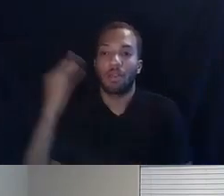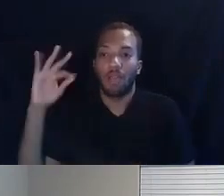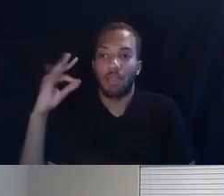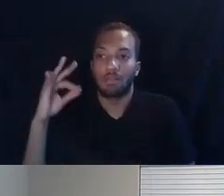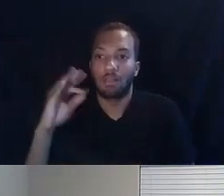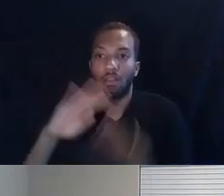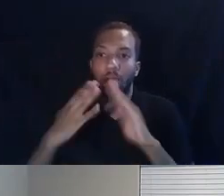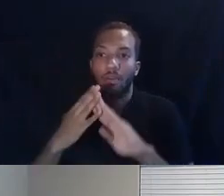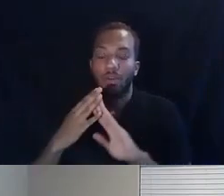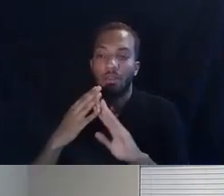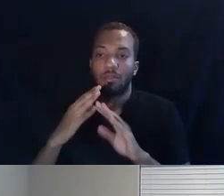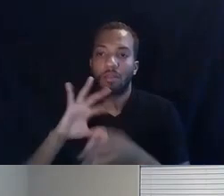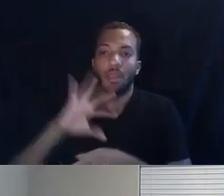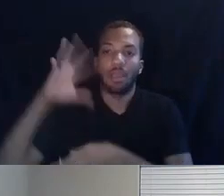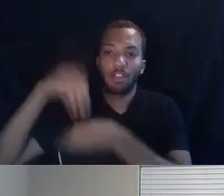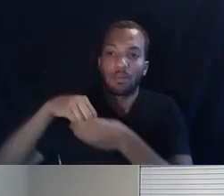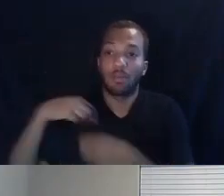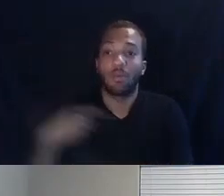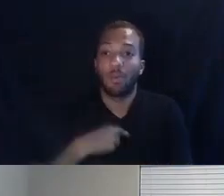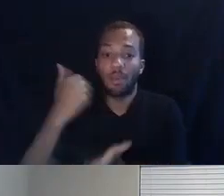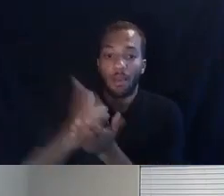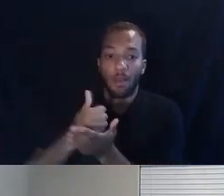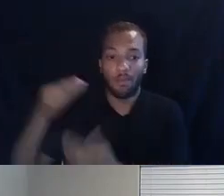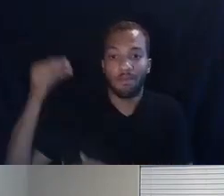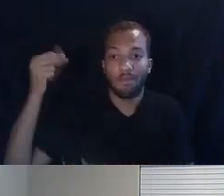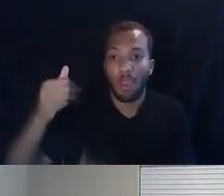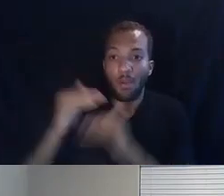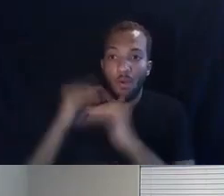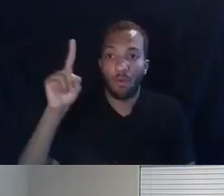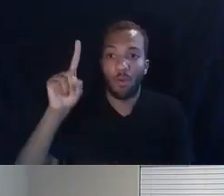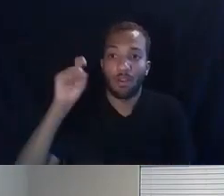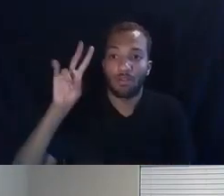we're able to fund over 170 community based organizations,